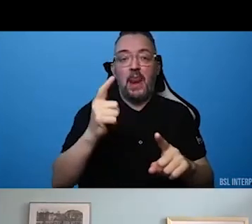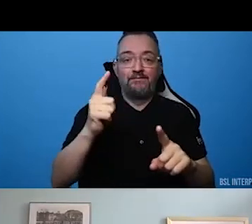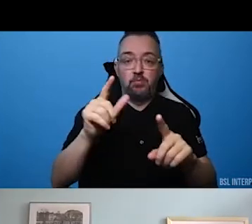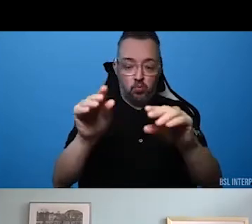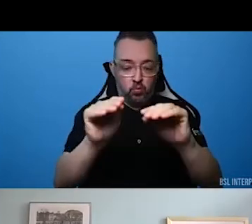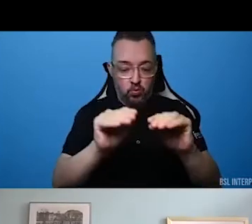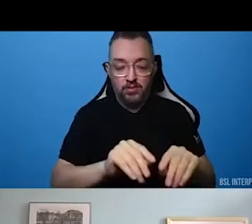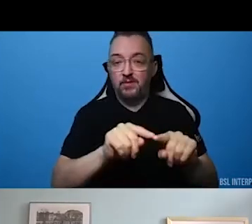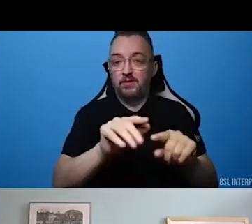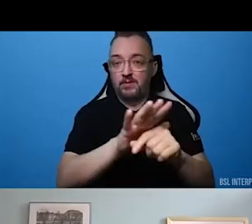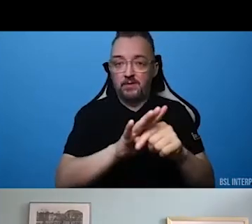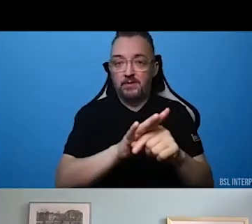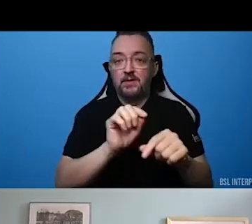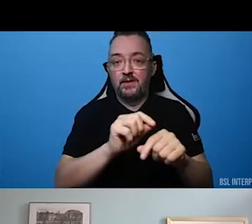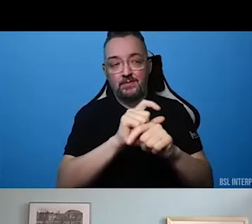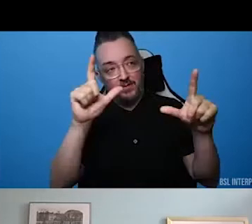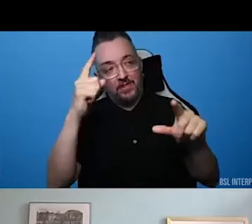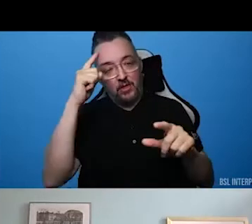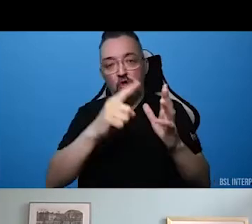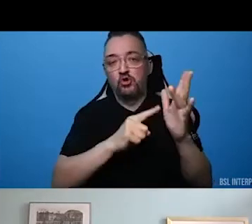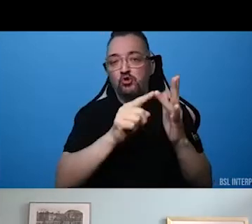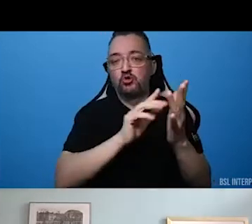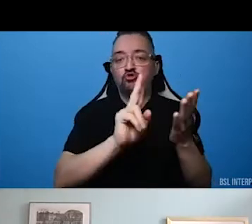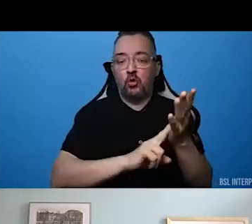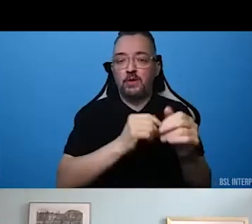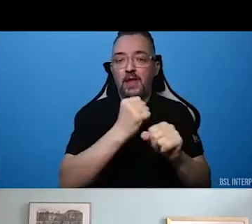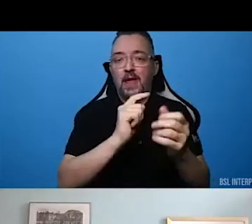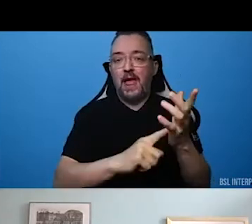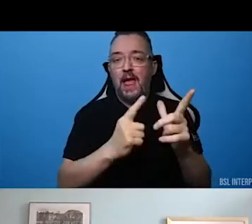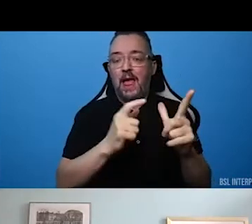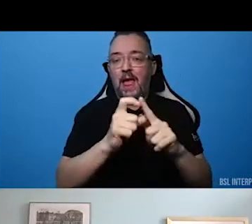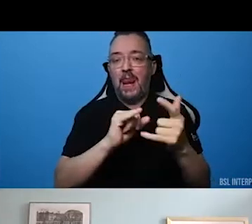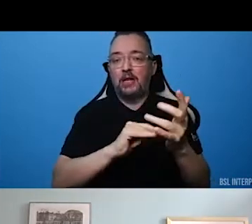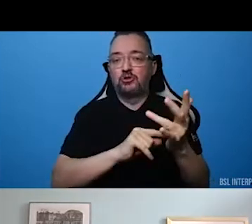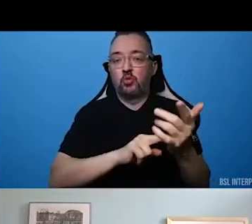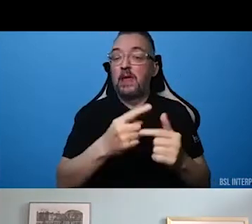For example the image there is John Gladstones who was born in Leith and who became what's known as